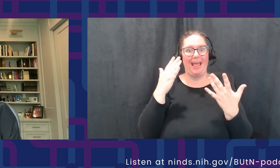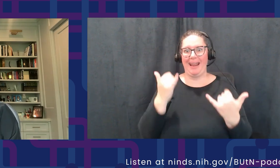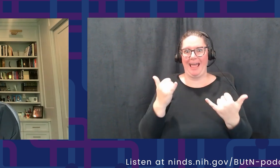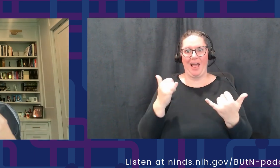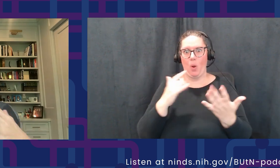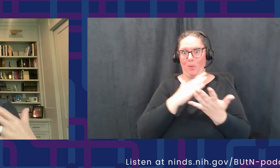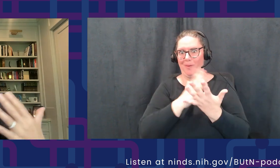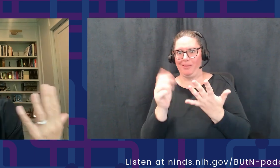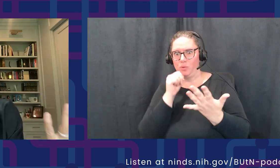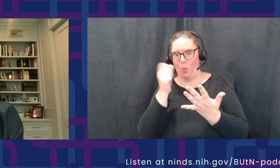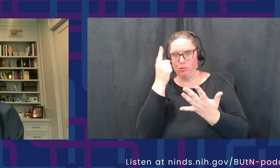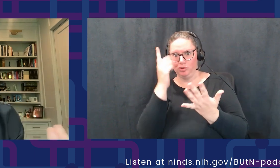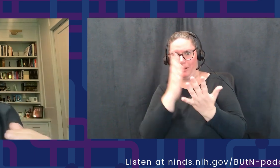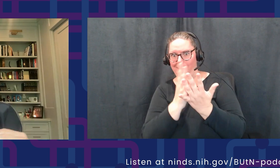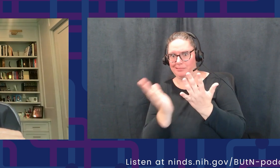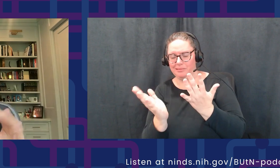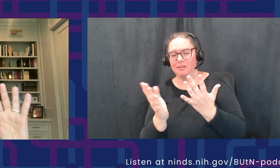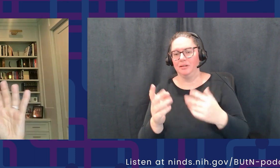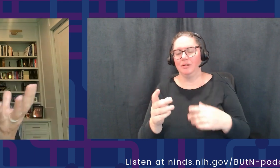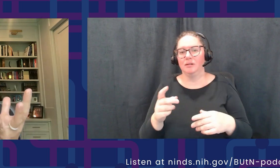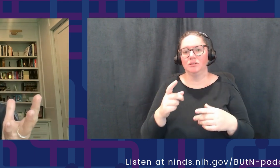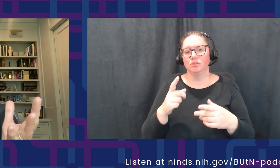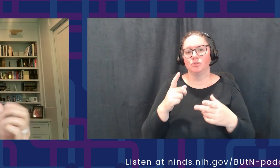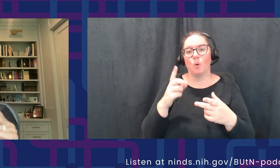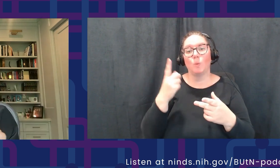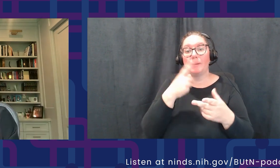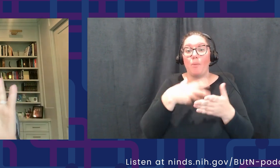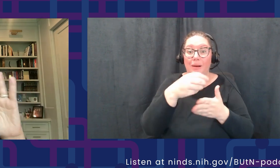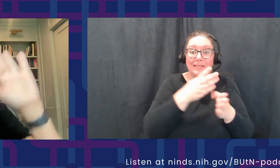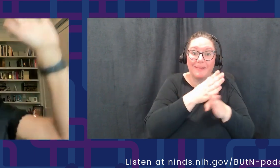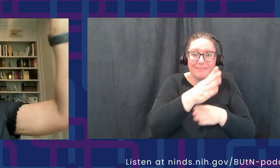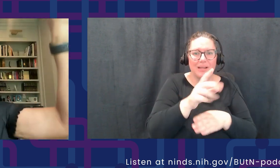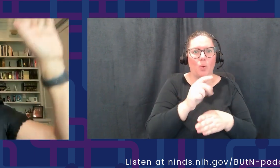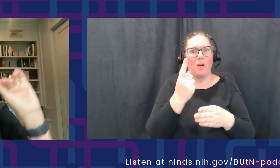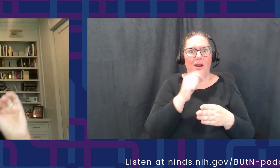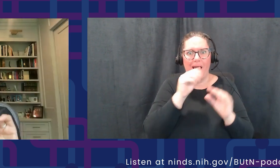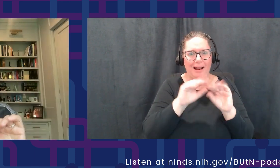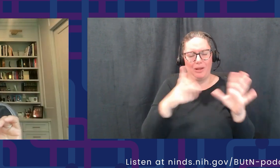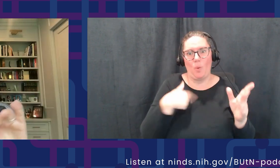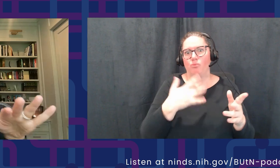So if they're outside the field and something wasn't clear, I'd rather they raise their hand and ask me.